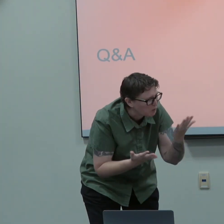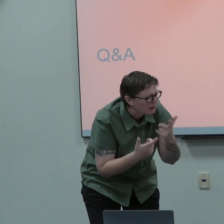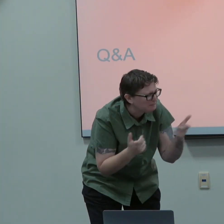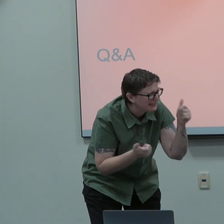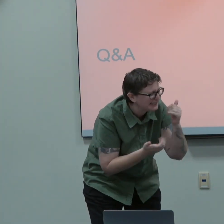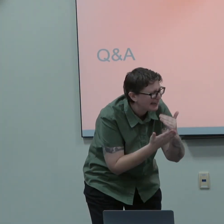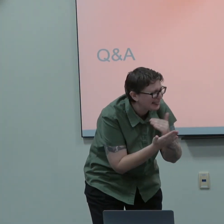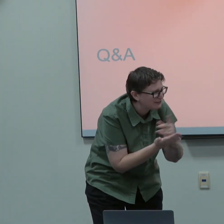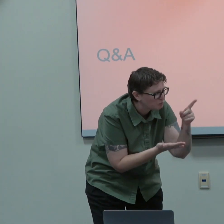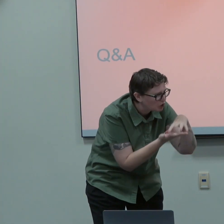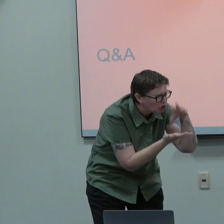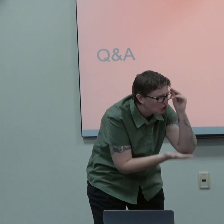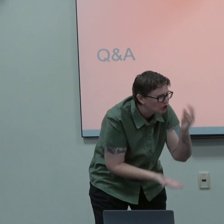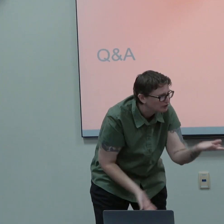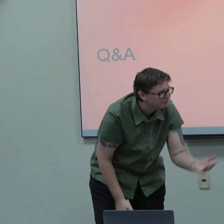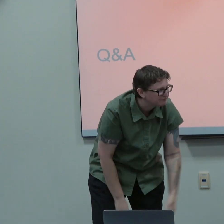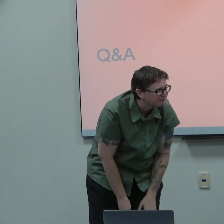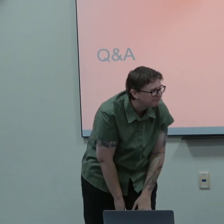During, during, during your research.